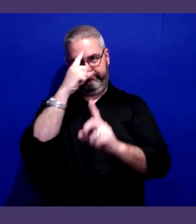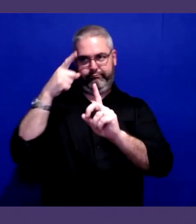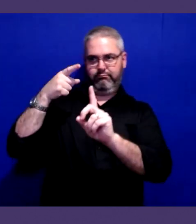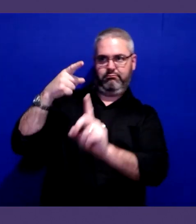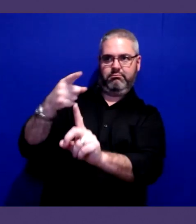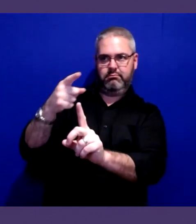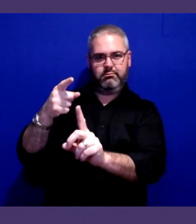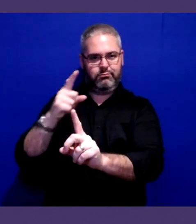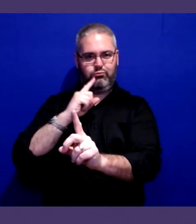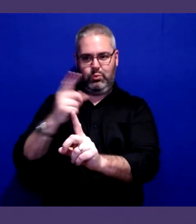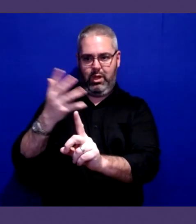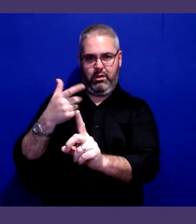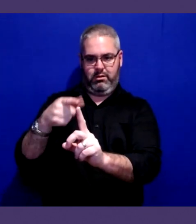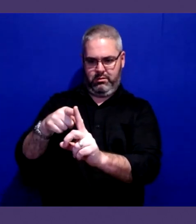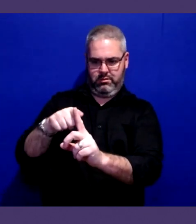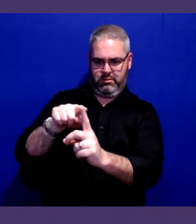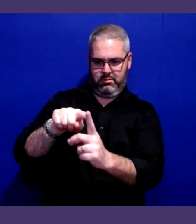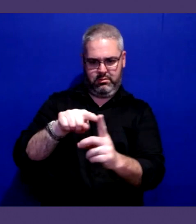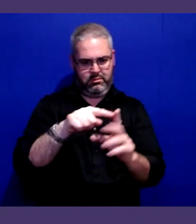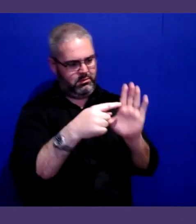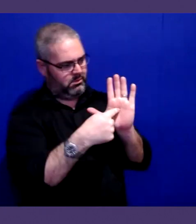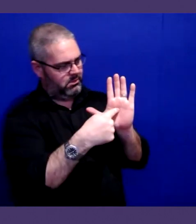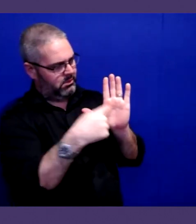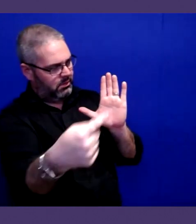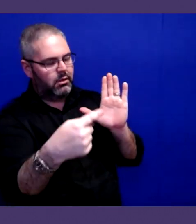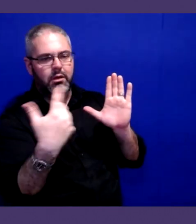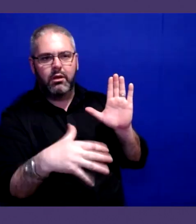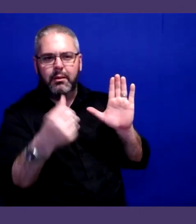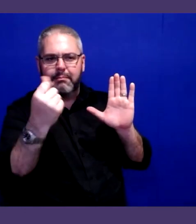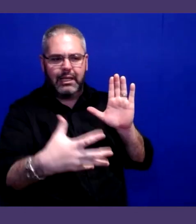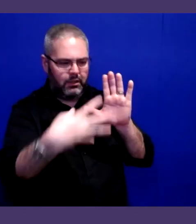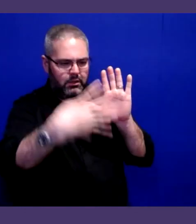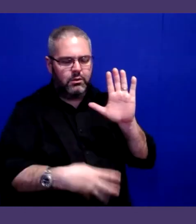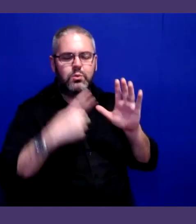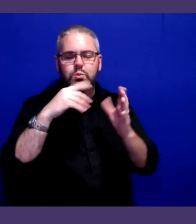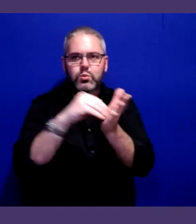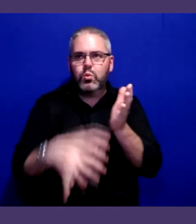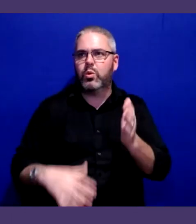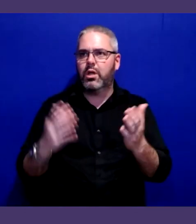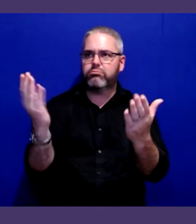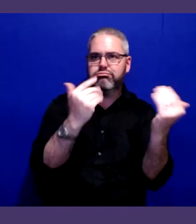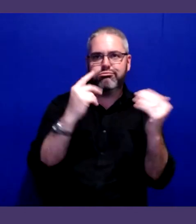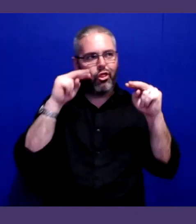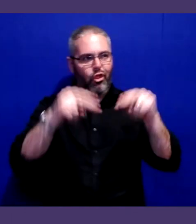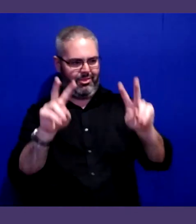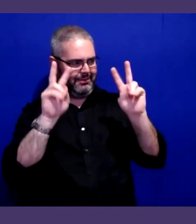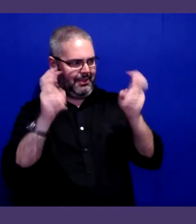as many students as possible to these topics. We'll continue to talk a bit more